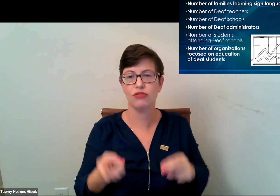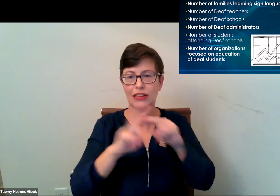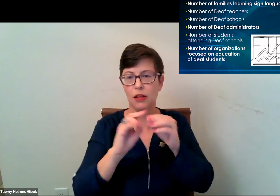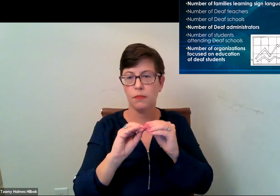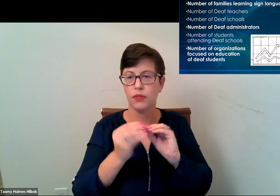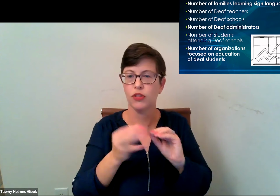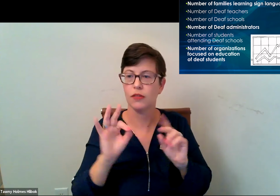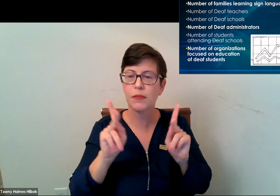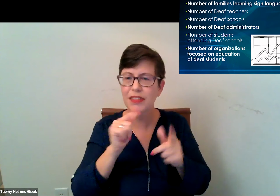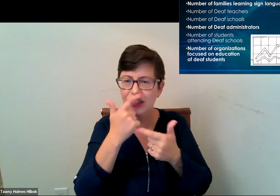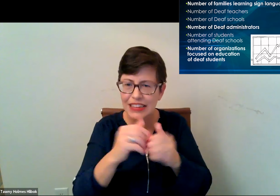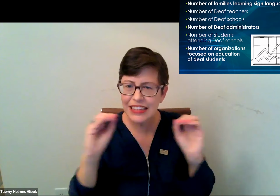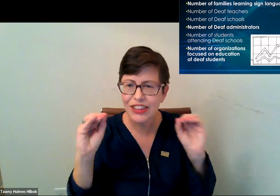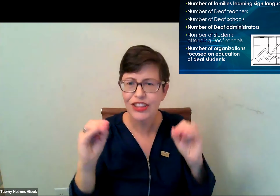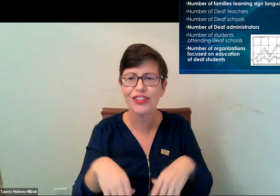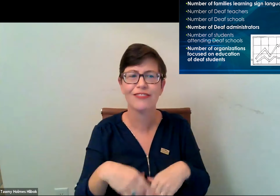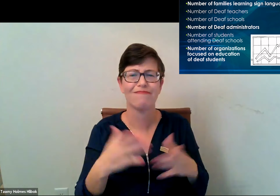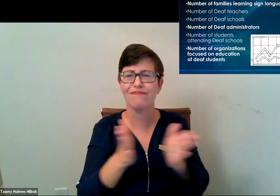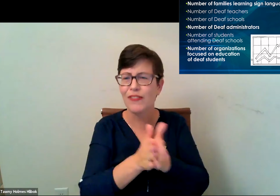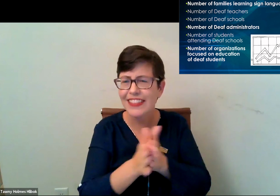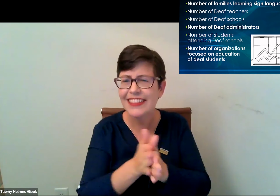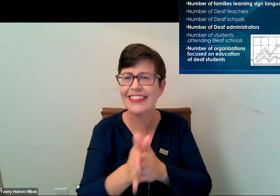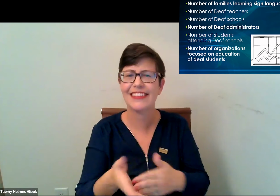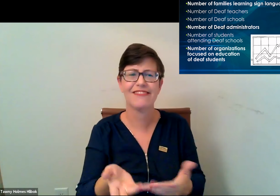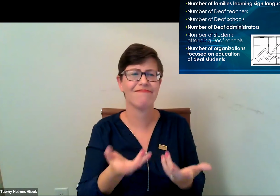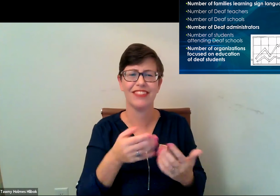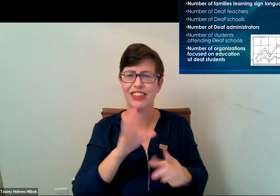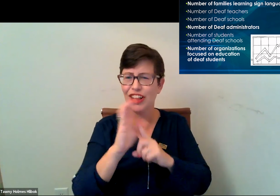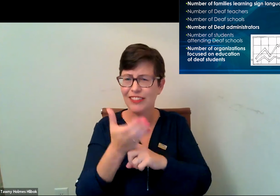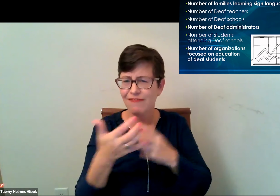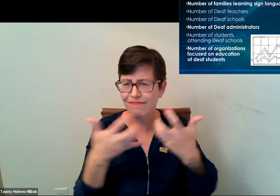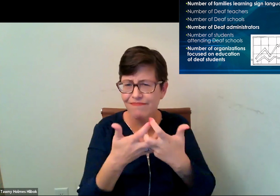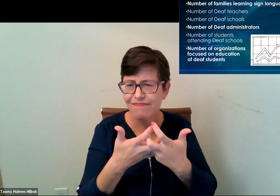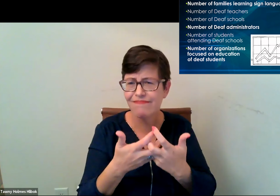of different structures and that number needs to be brought back up, we need to get people interested in teaching and get them motivated.